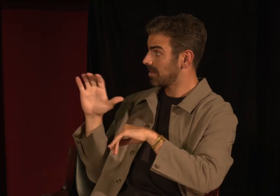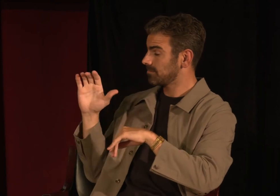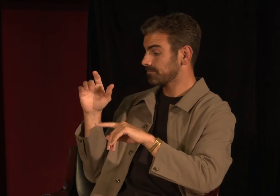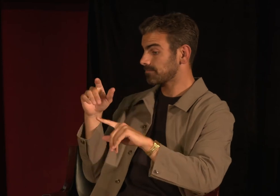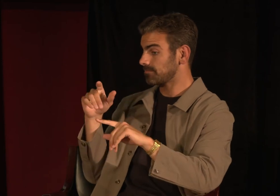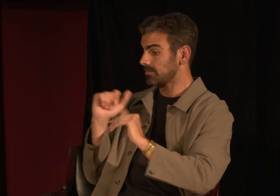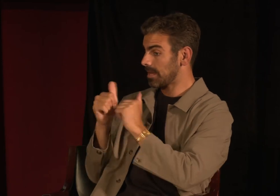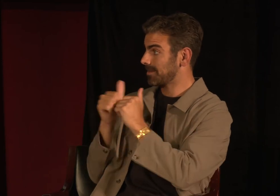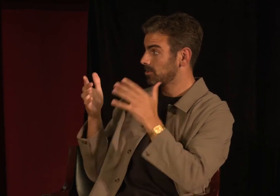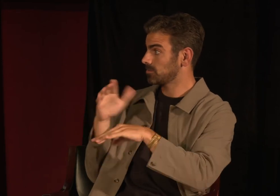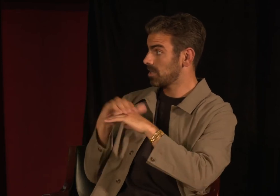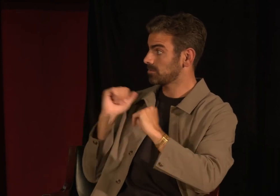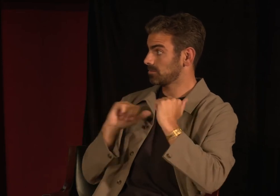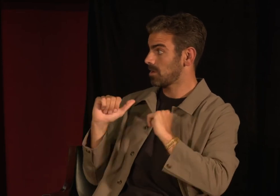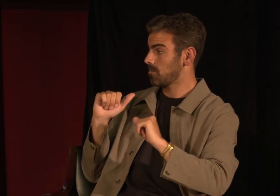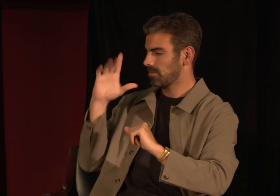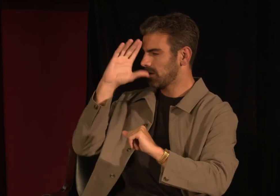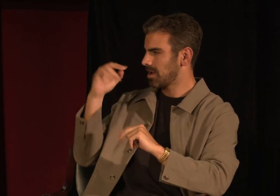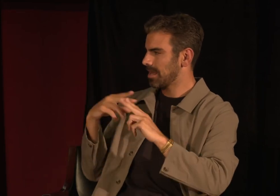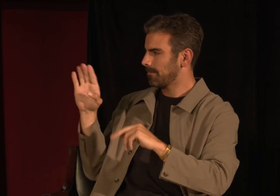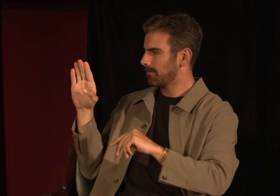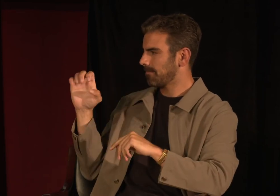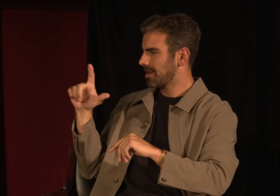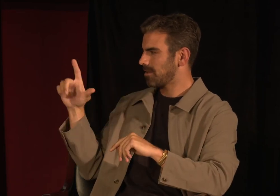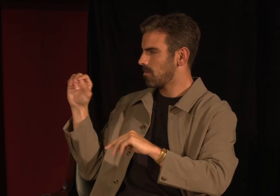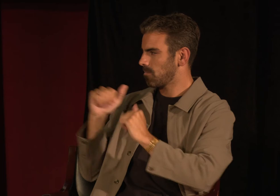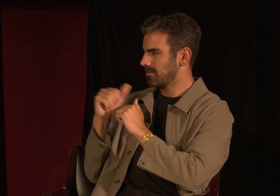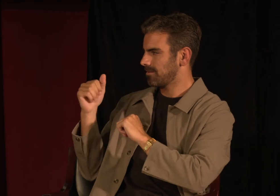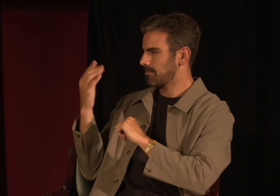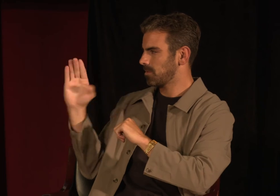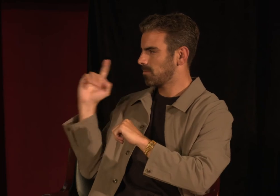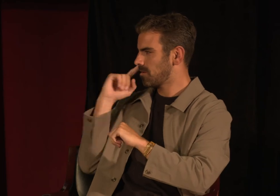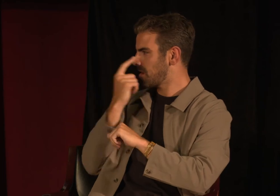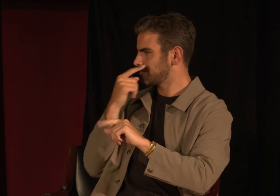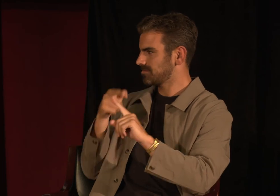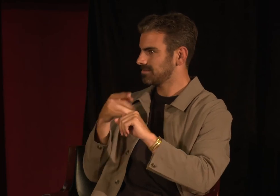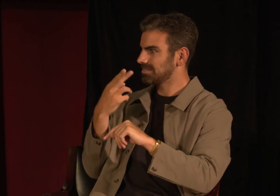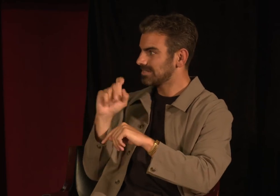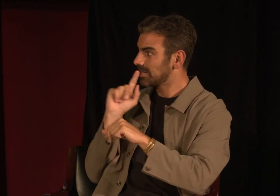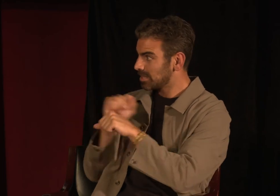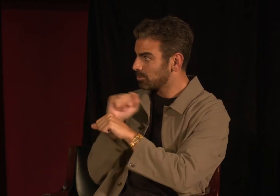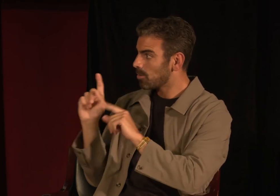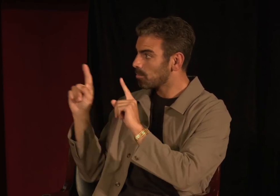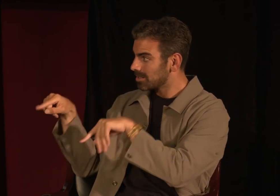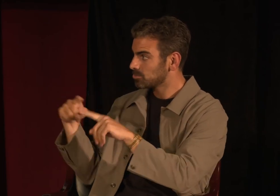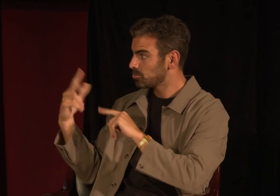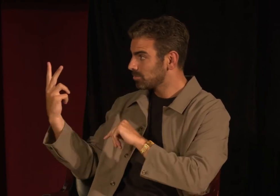is such an exclusive opportunity, right? There were other competitors on the show. There was one specifically Bello. I don't know if you remember. He had the really incredible blue eyes,